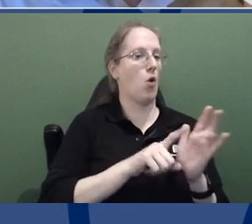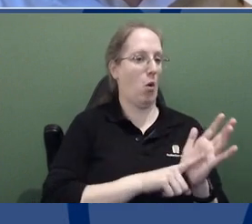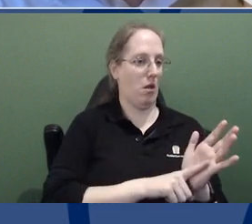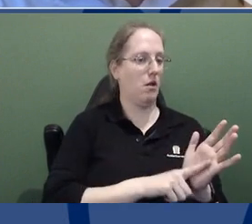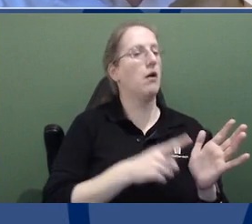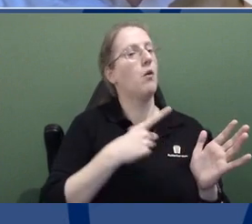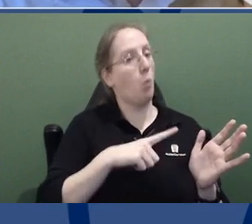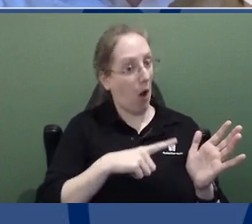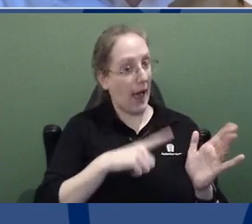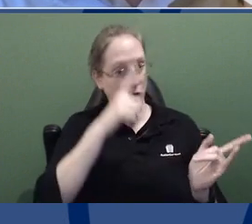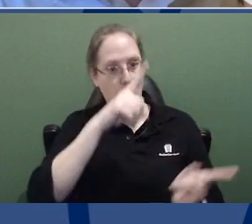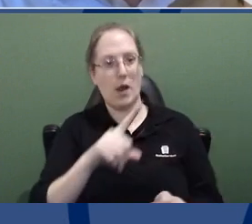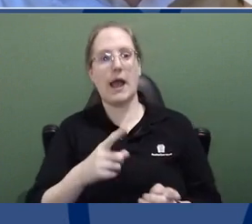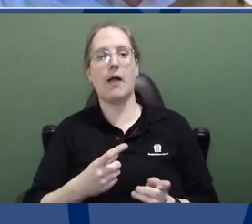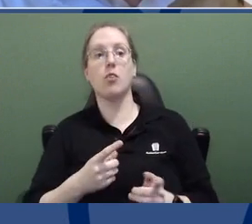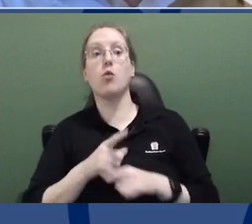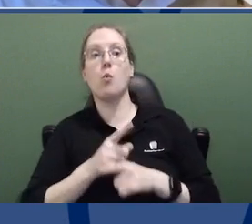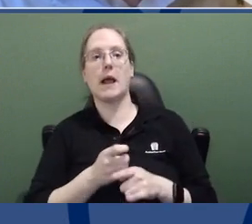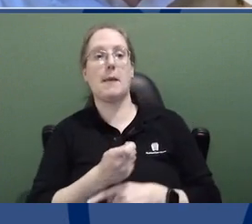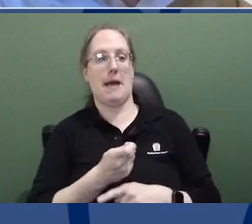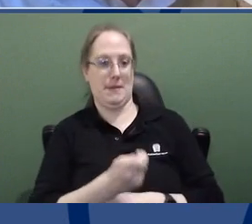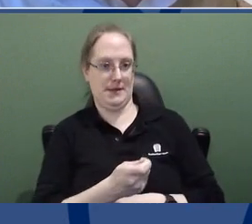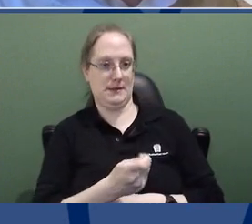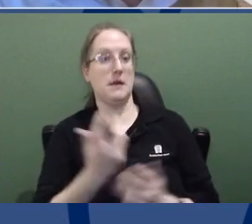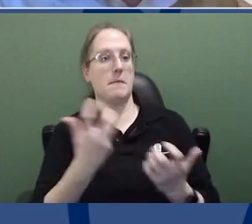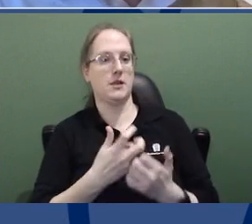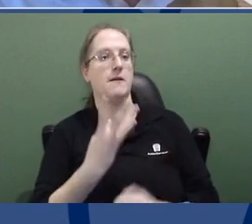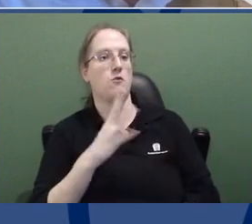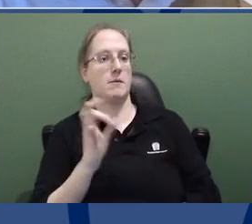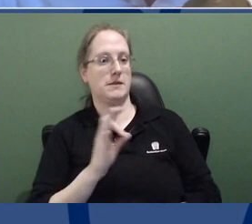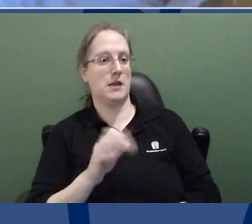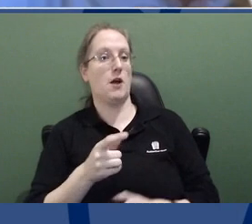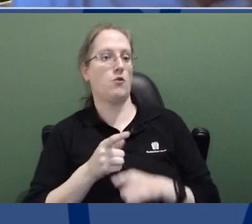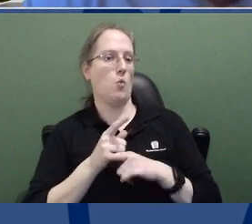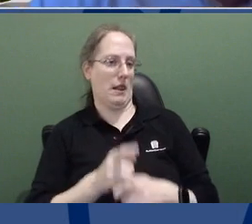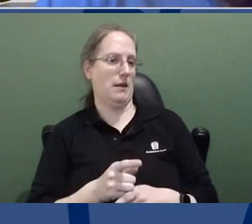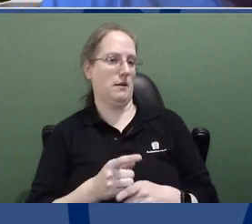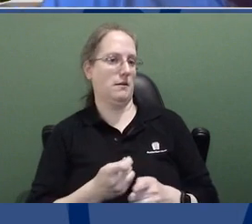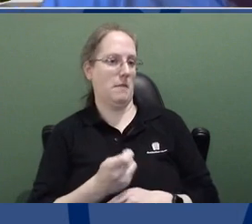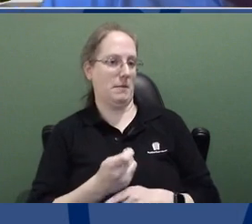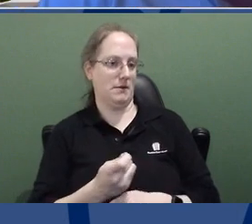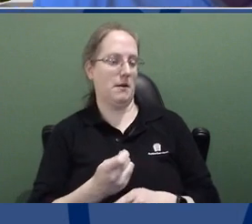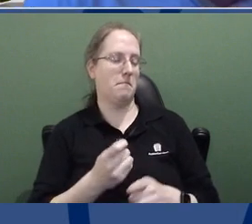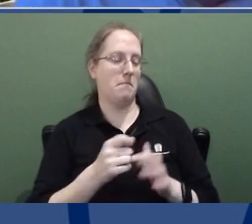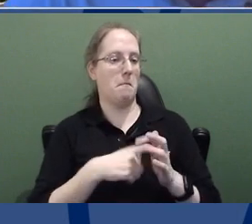payments which will align to 40 per cent of your weekly payroll. And in terms of that